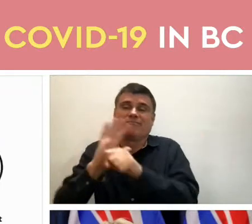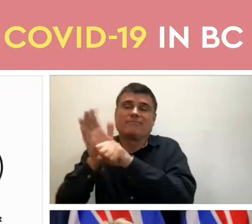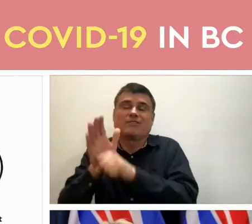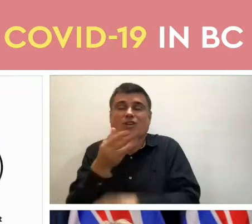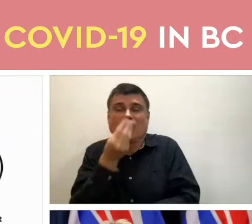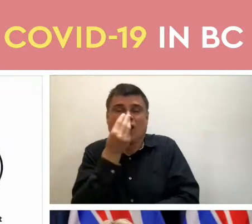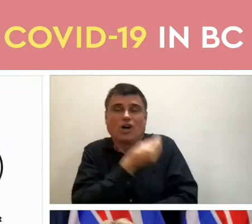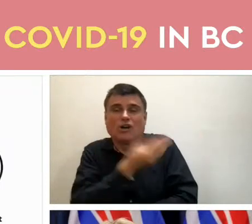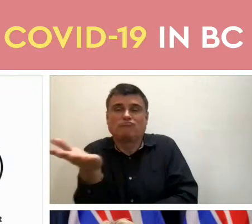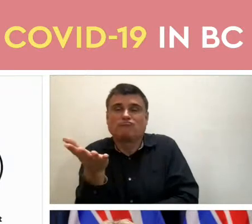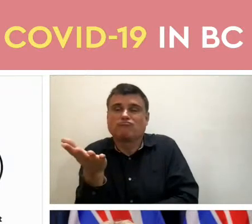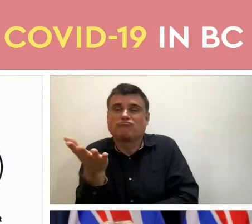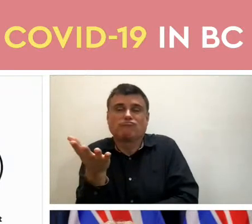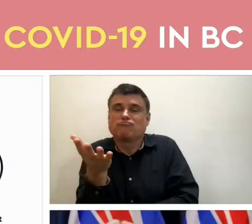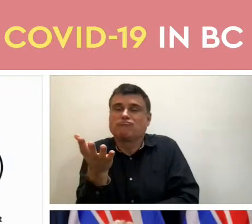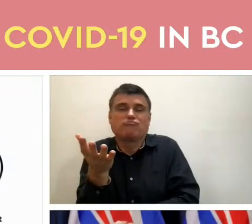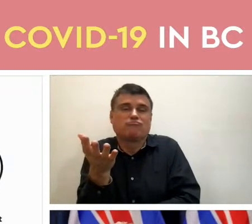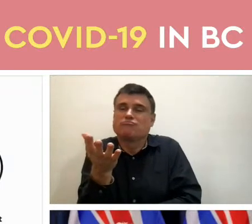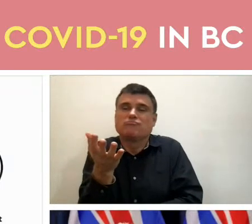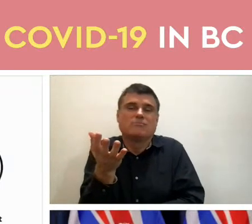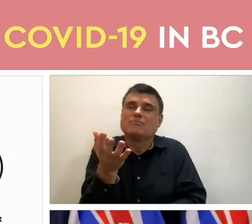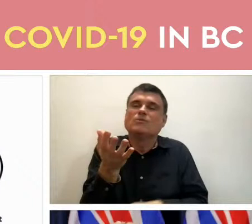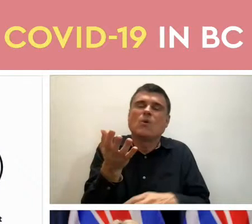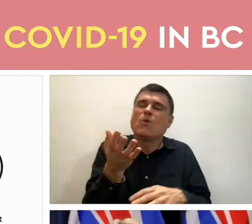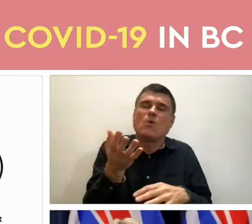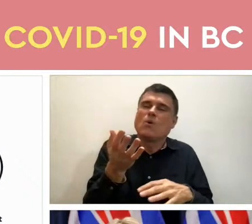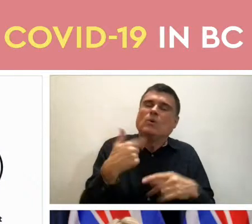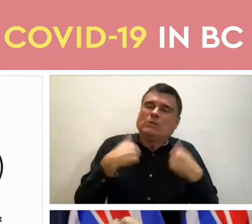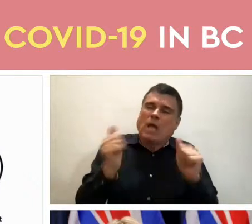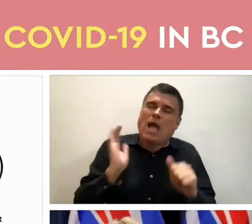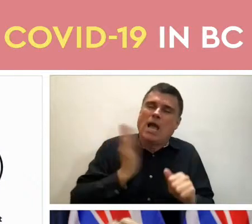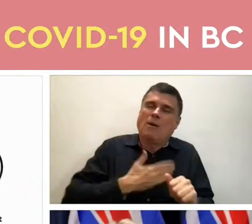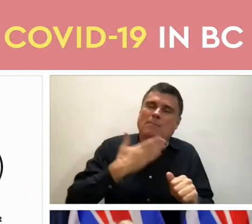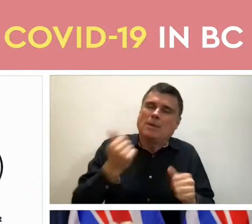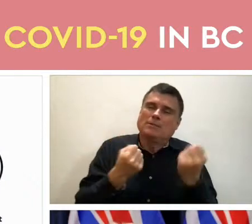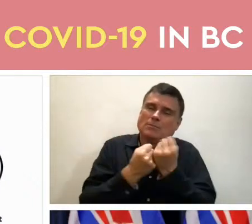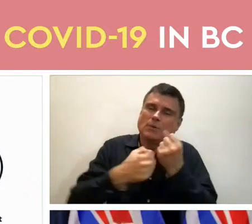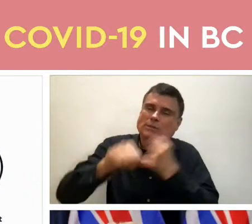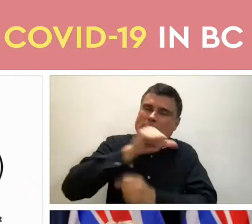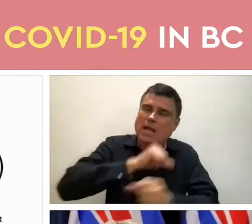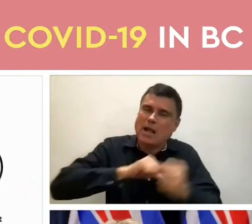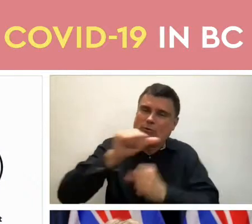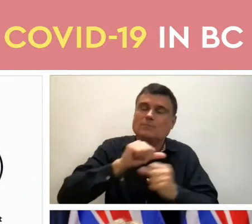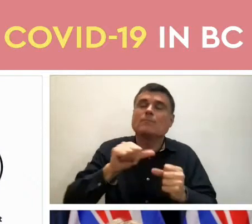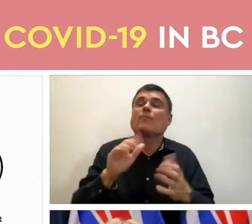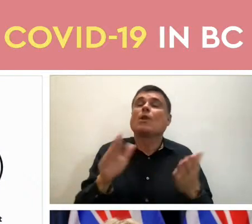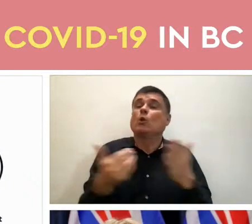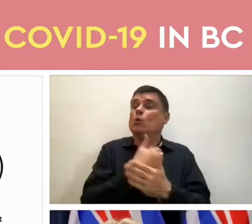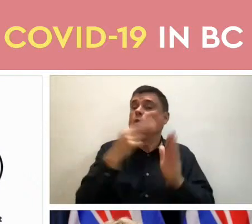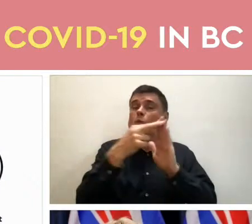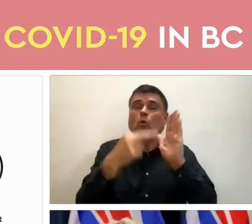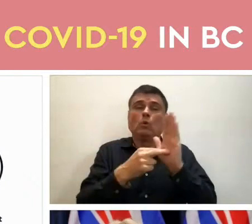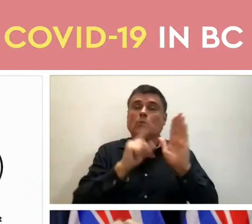Our new public health orders